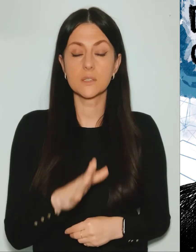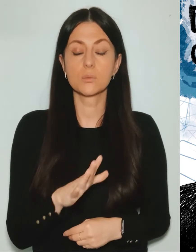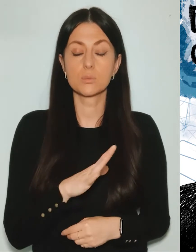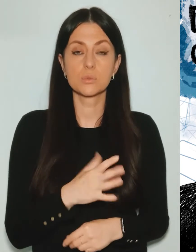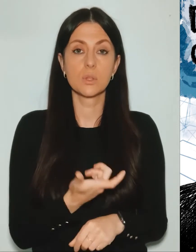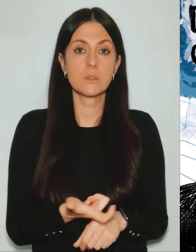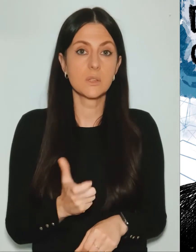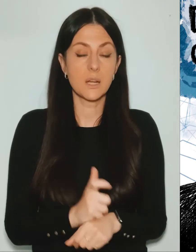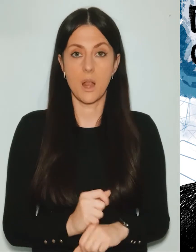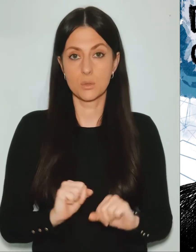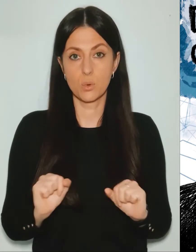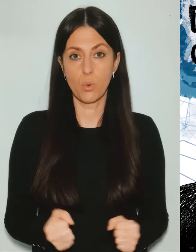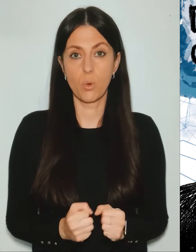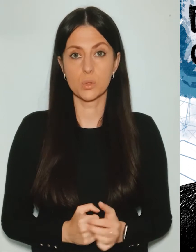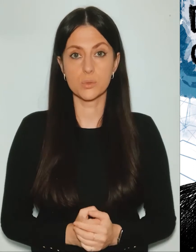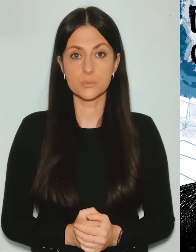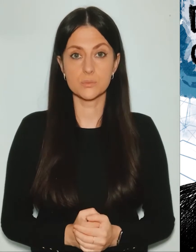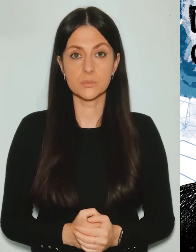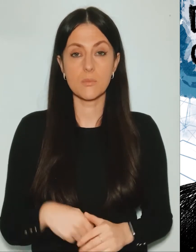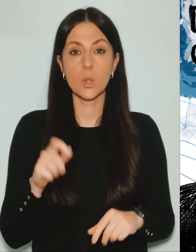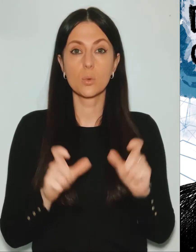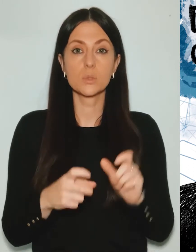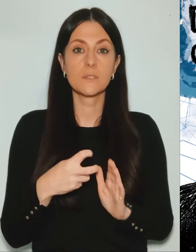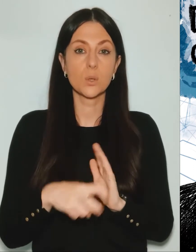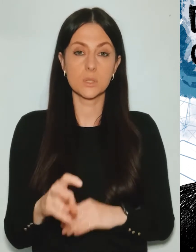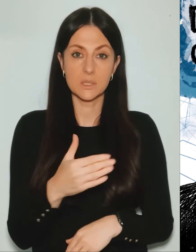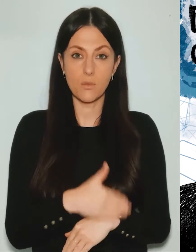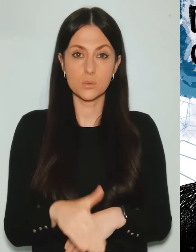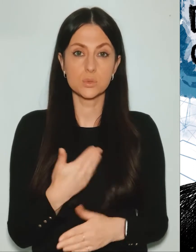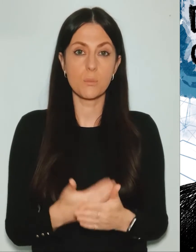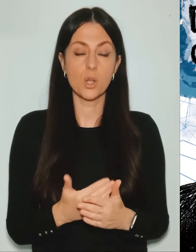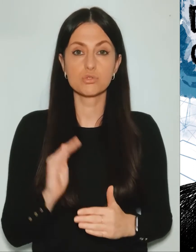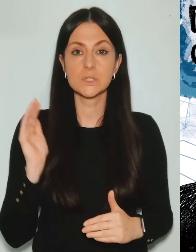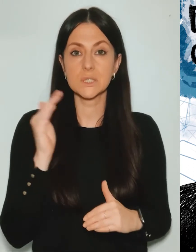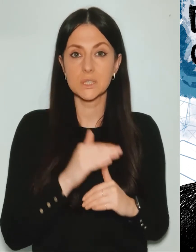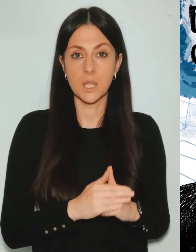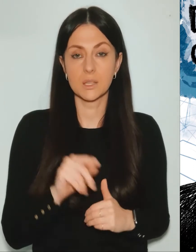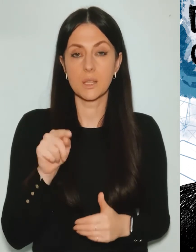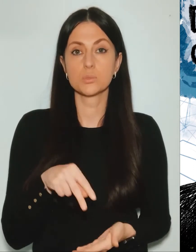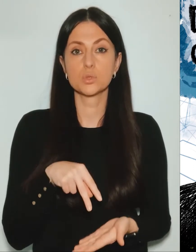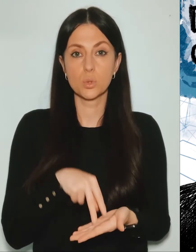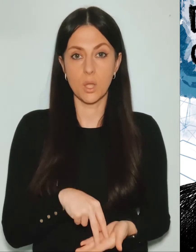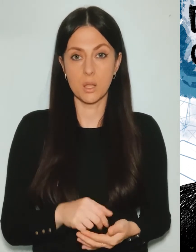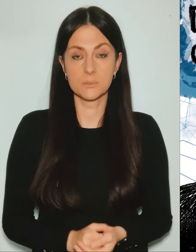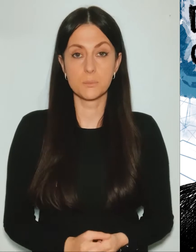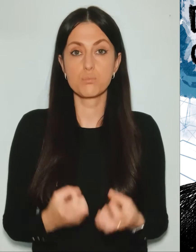People went outside and stood there almost all day, just because it was warm.